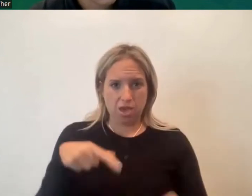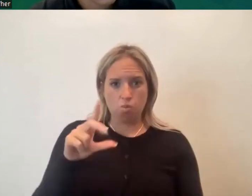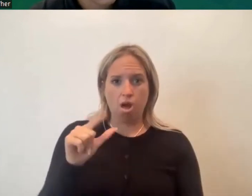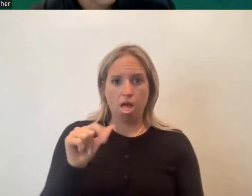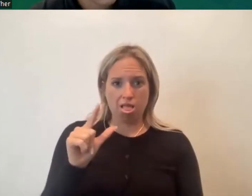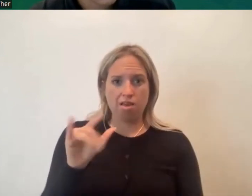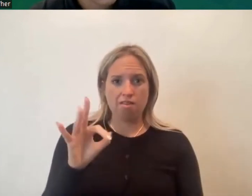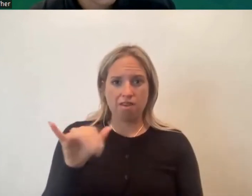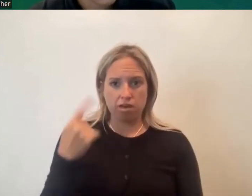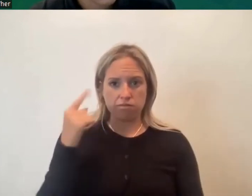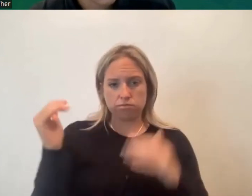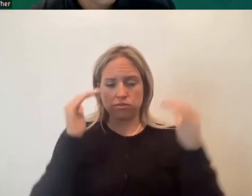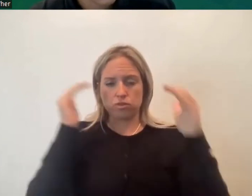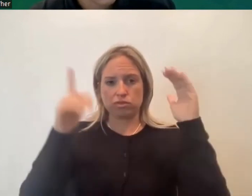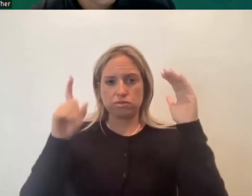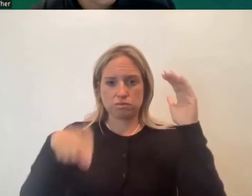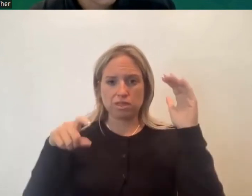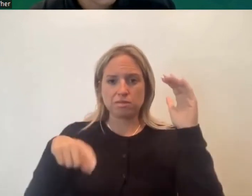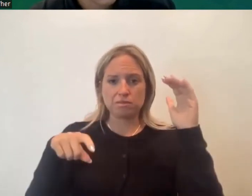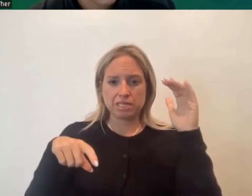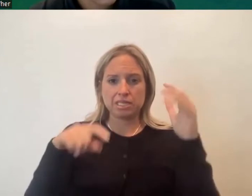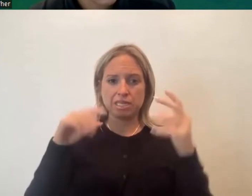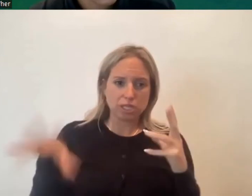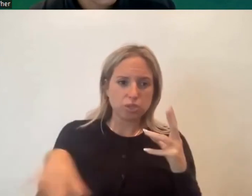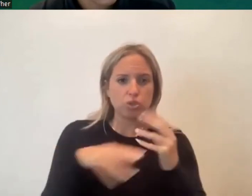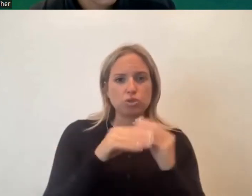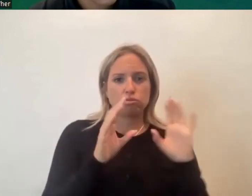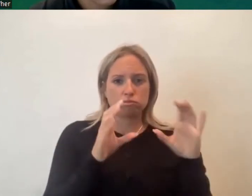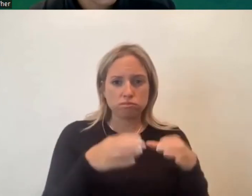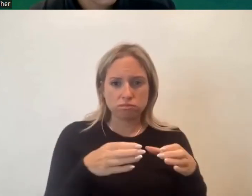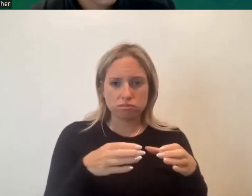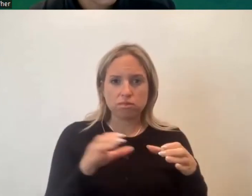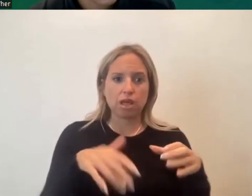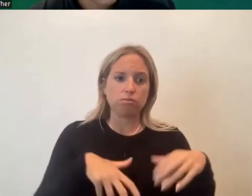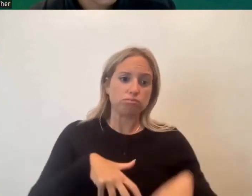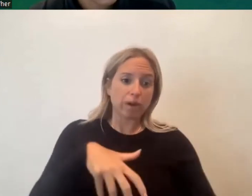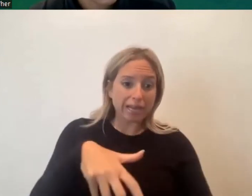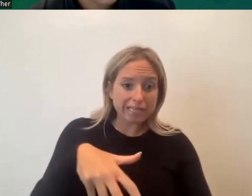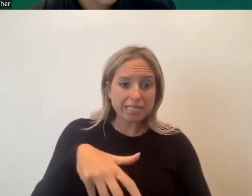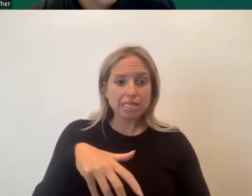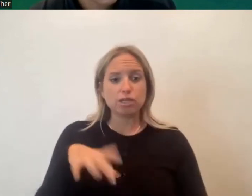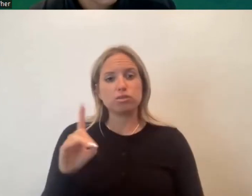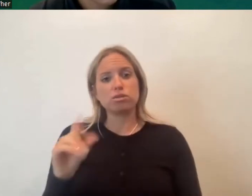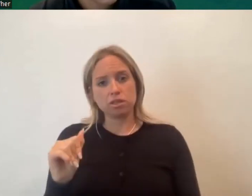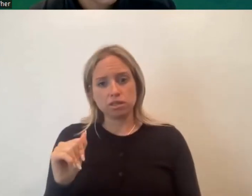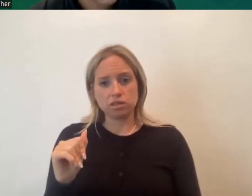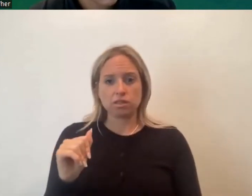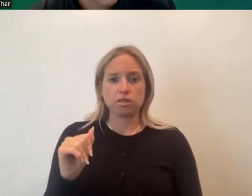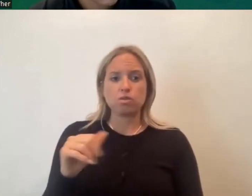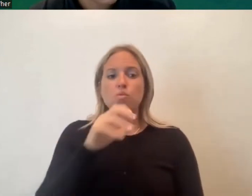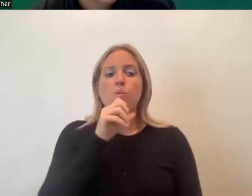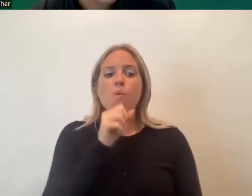For adults though, they have to be in an additional category like being pregnant or being disabled or being elderly.